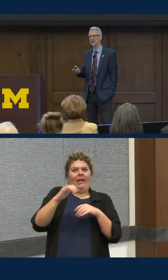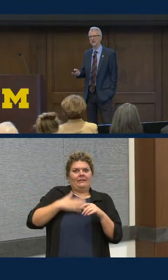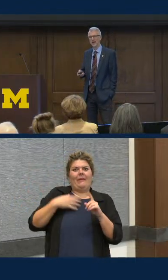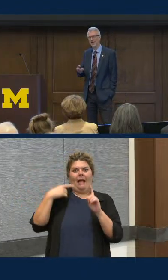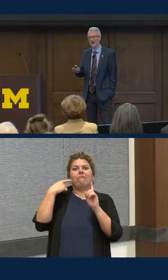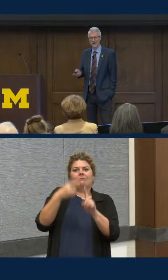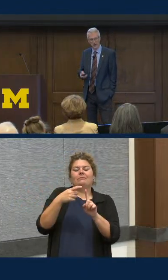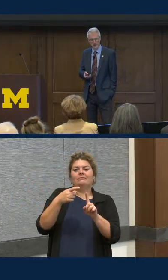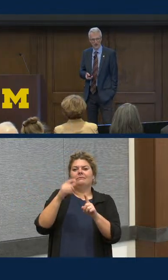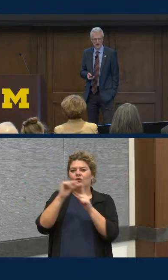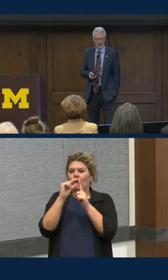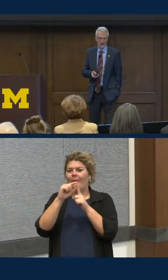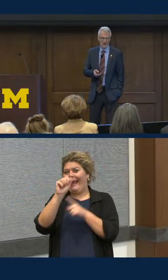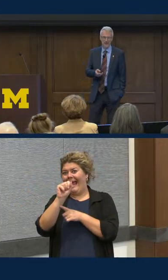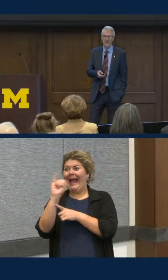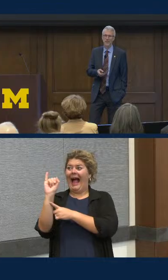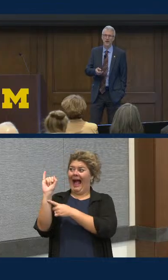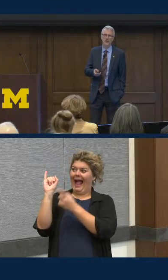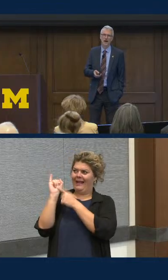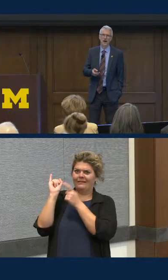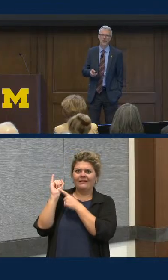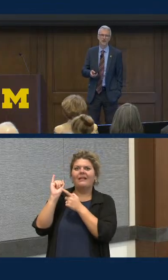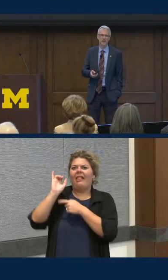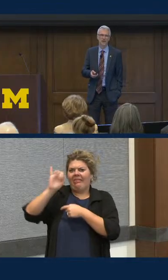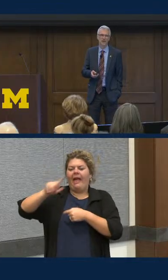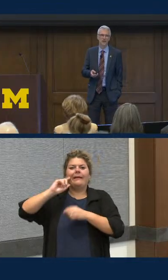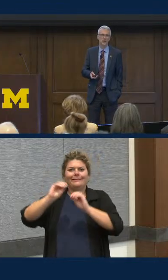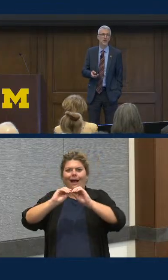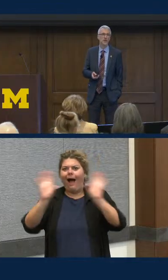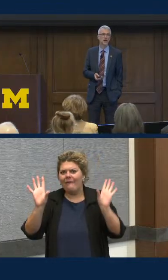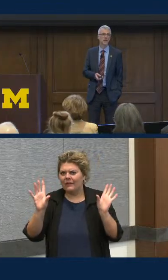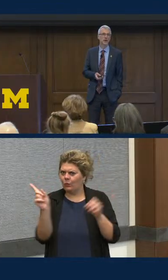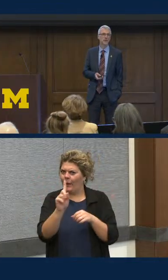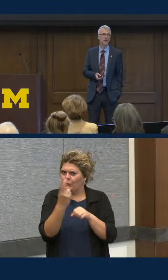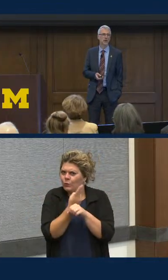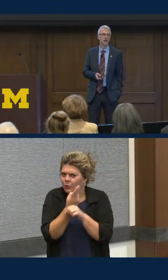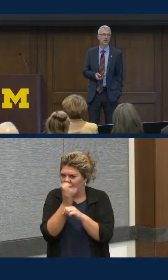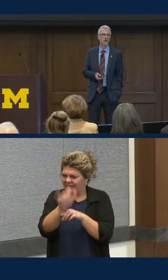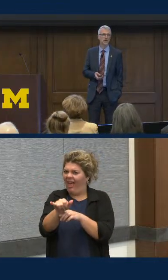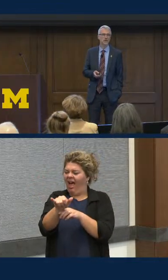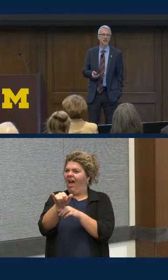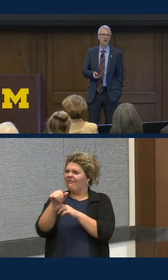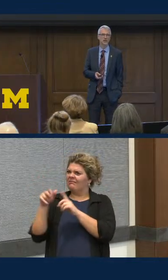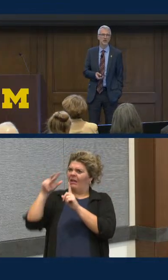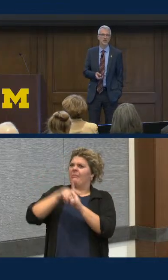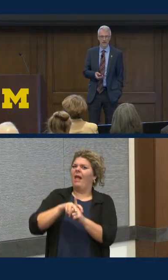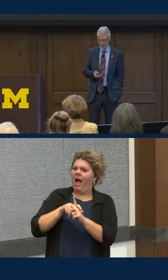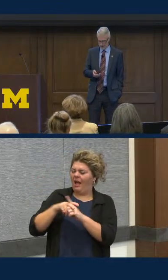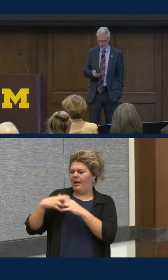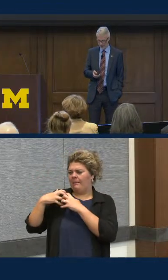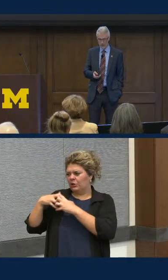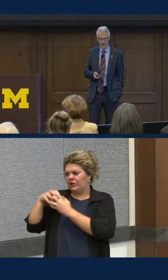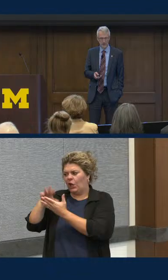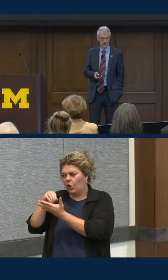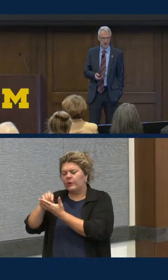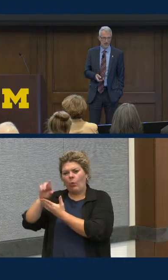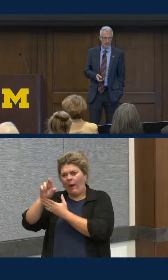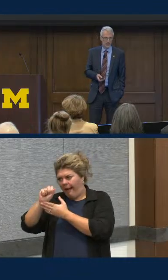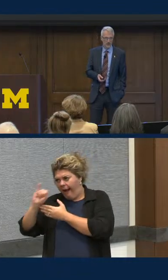AI and the beholder is the most obvious you may think applying